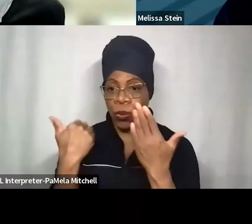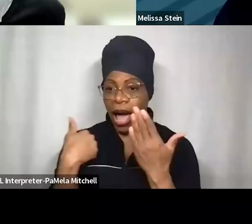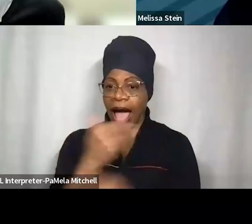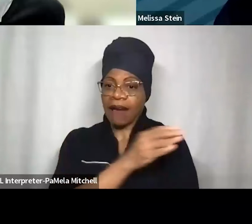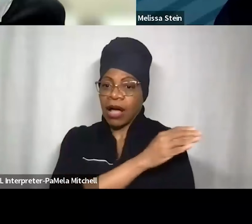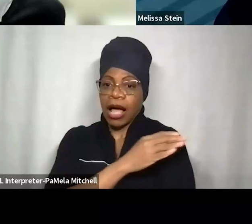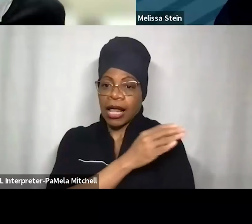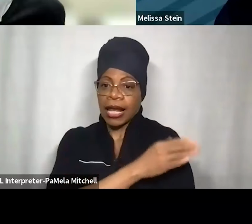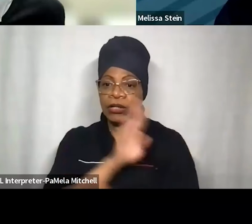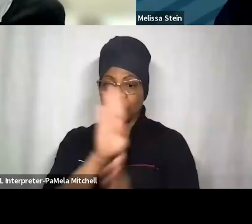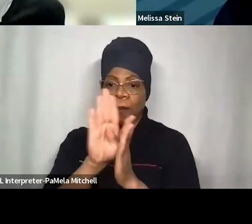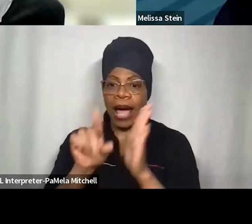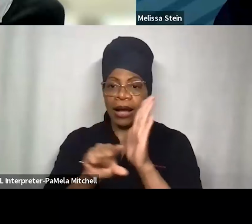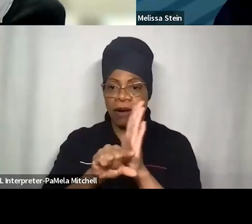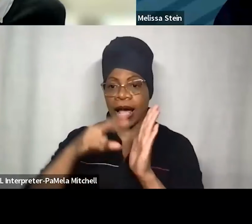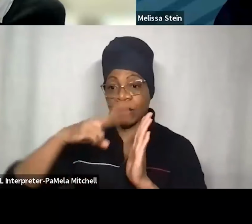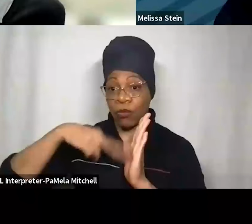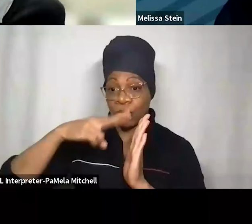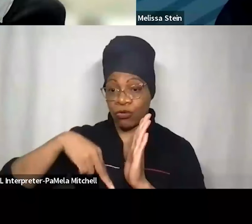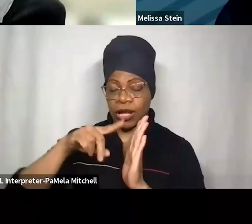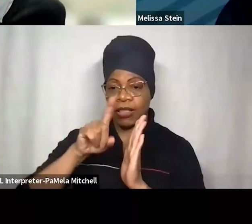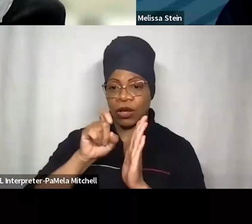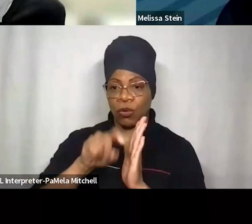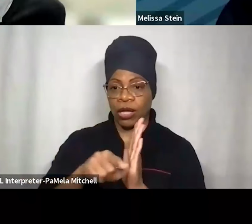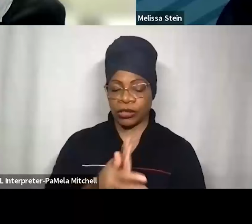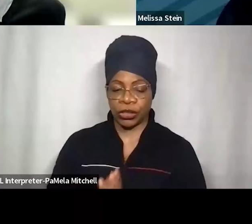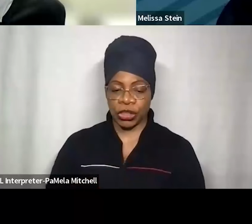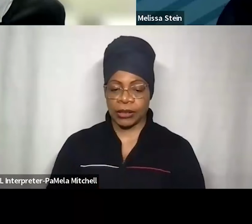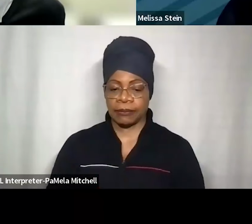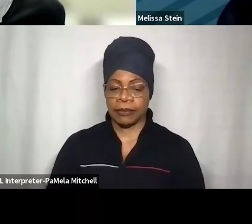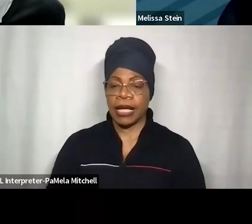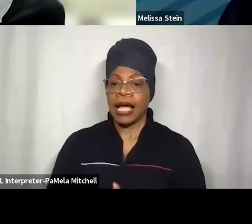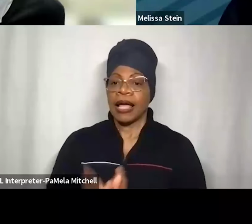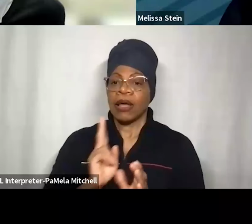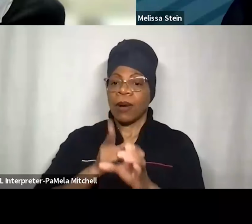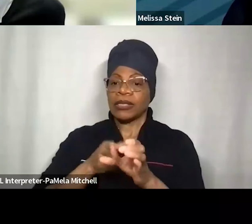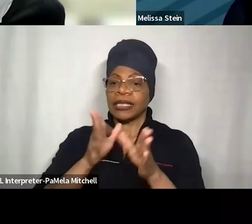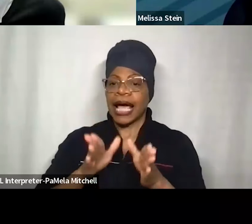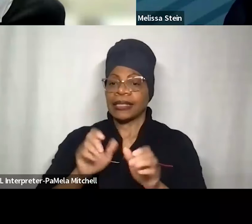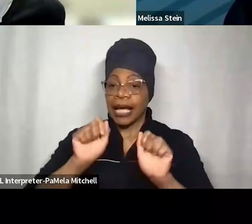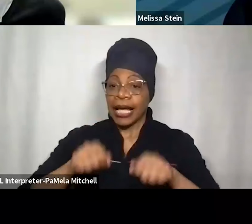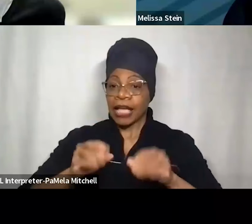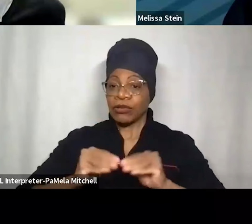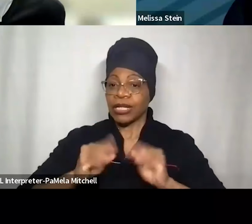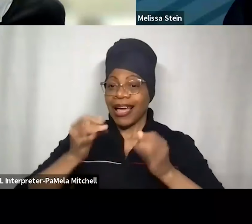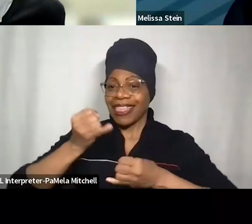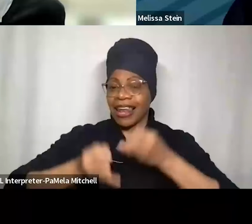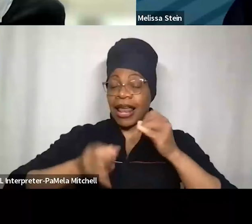So I'll just read the question to you. The attendee asked, "Can you clarify the last topic related to tools